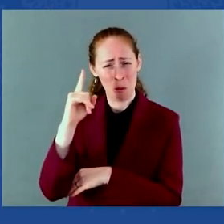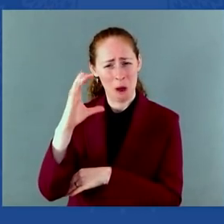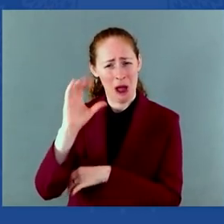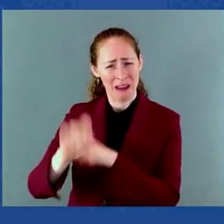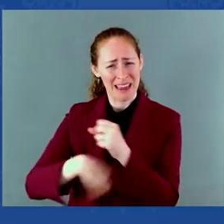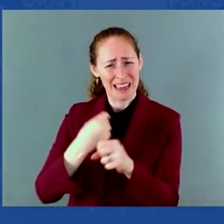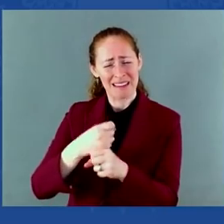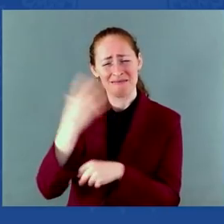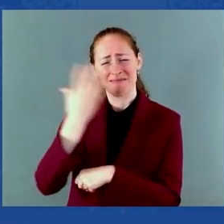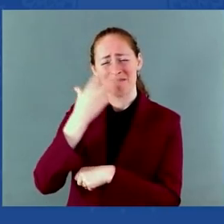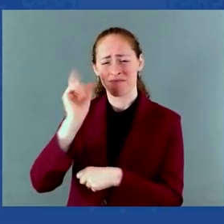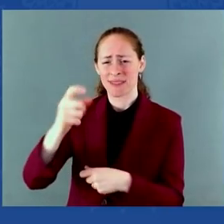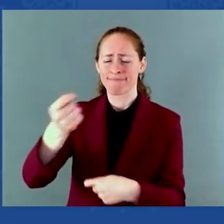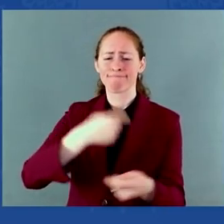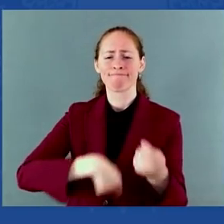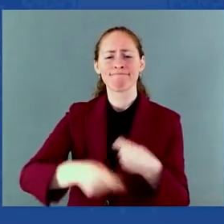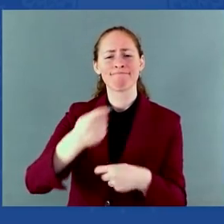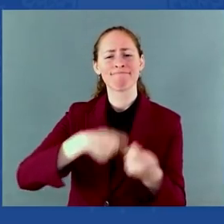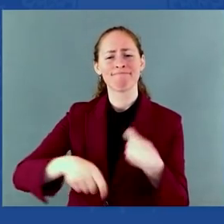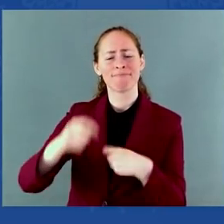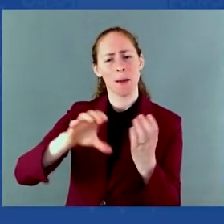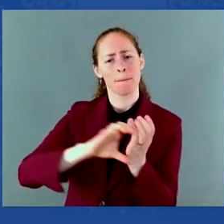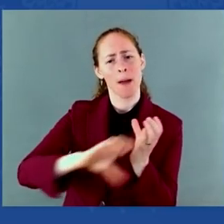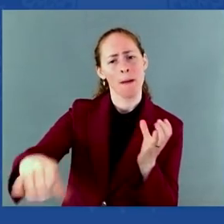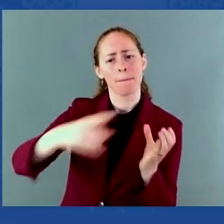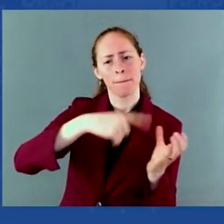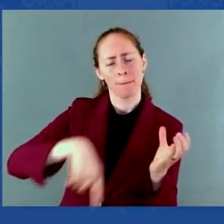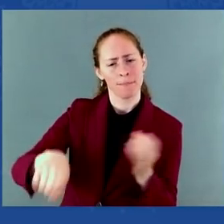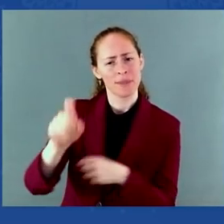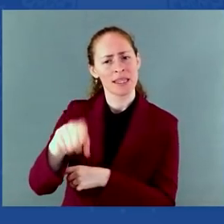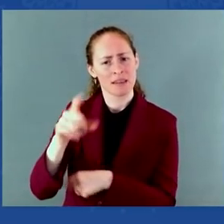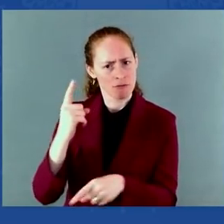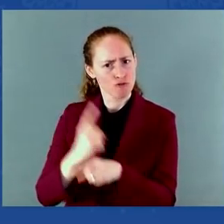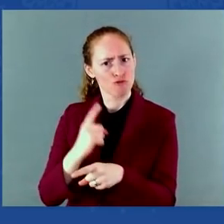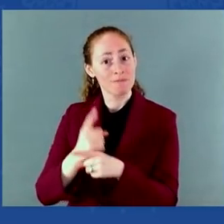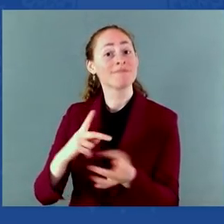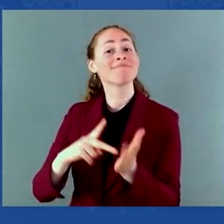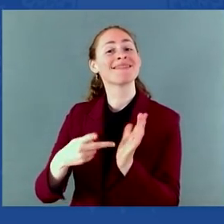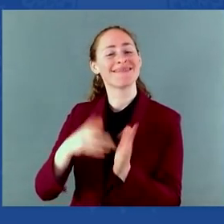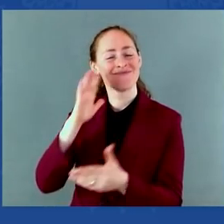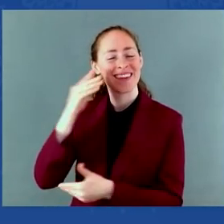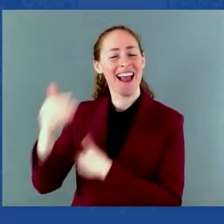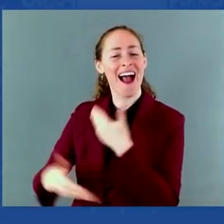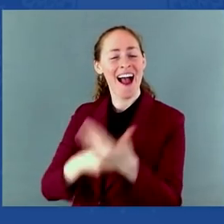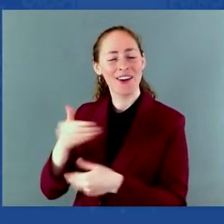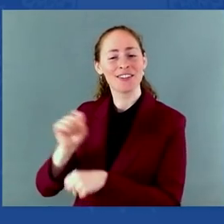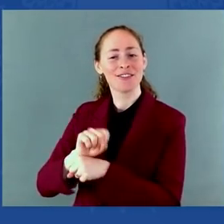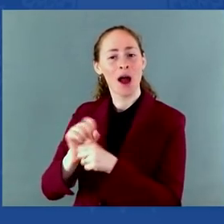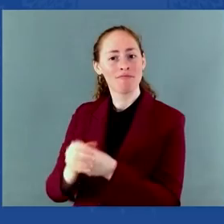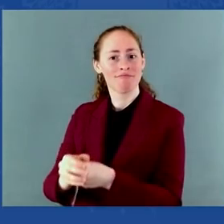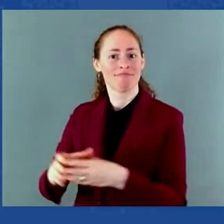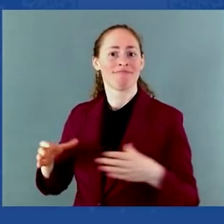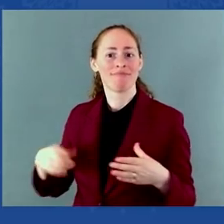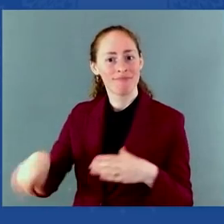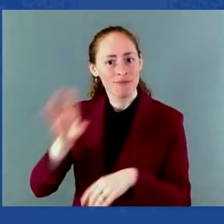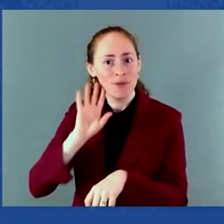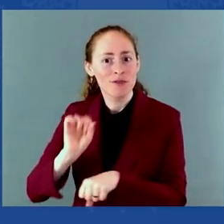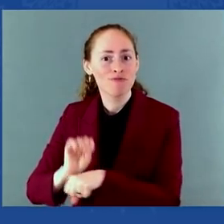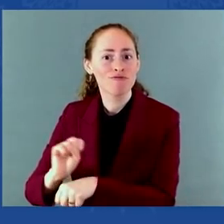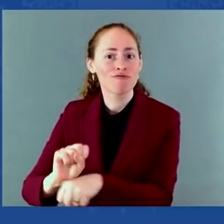that developing the workforce and jobs that we're going to create is an issue that many small businesses here in New Hampshire focus on.